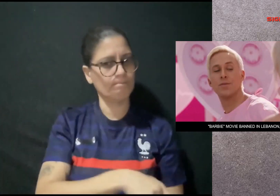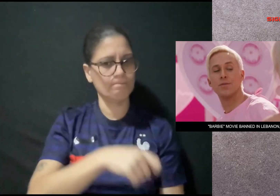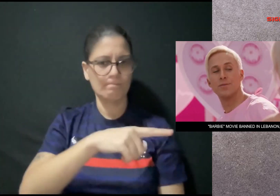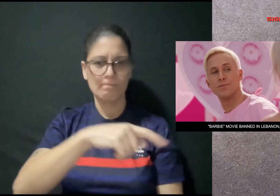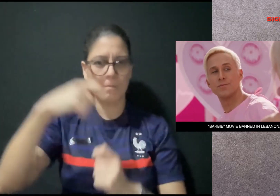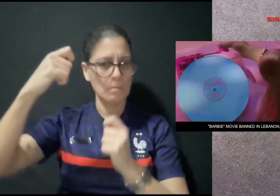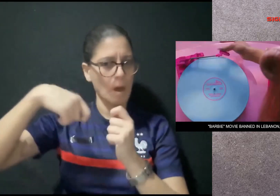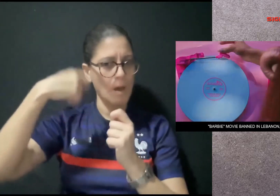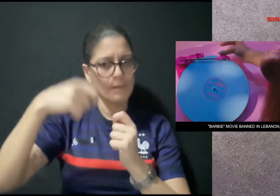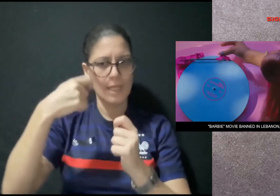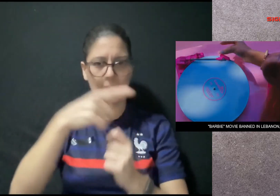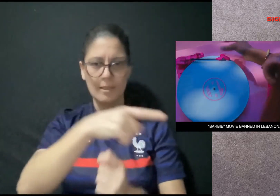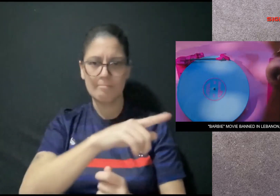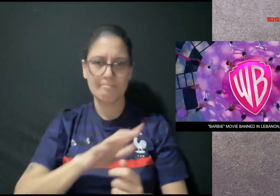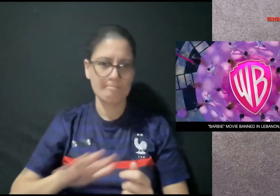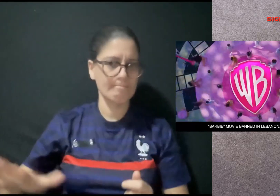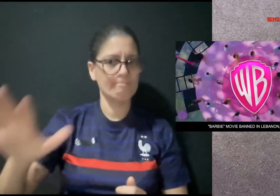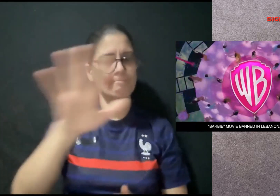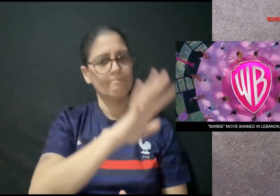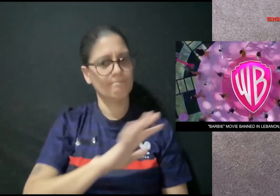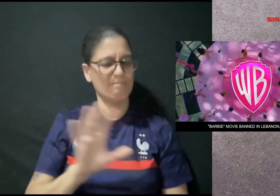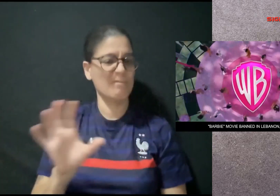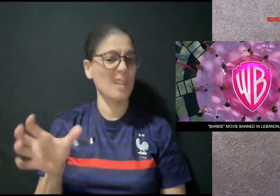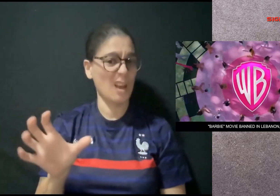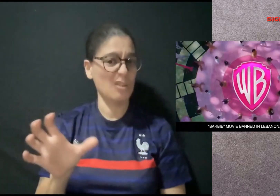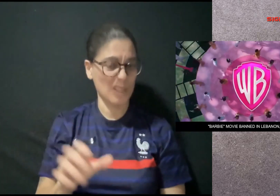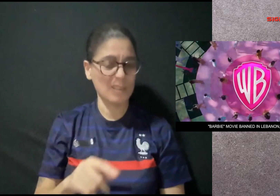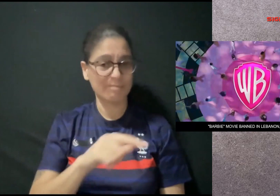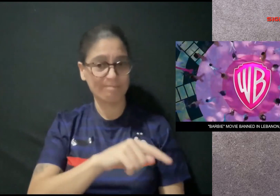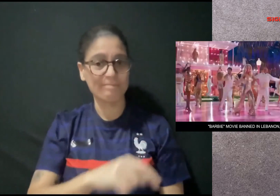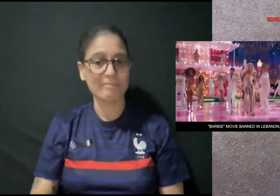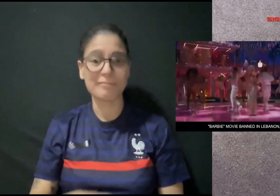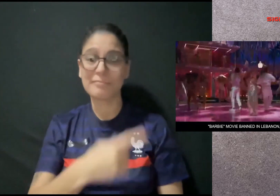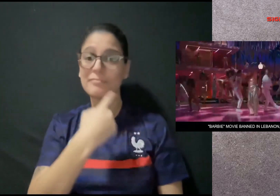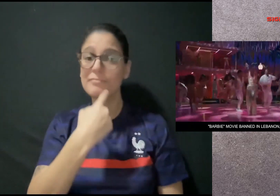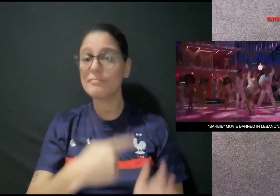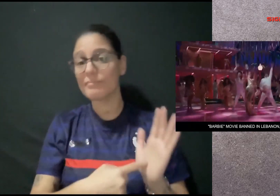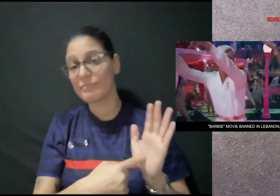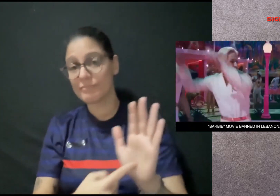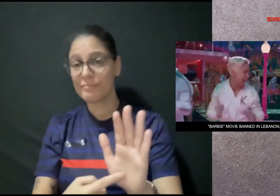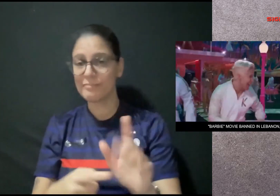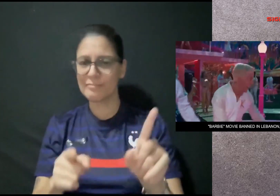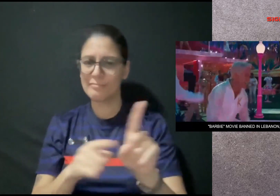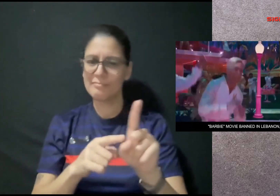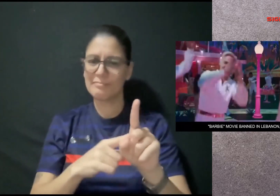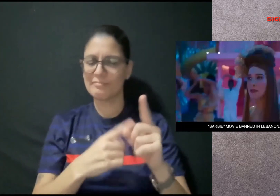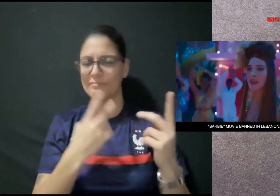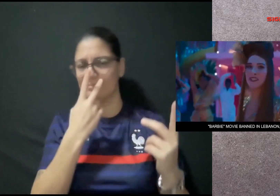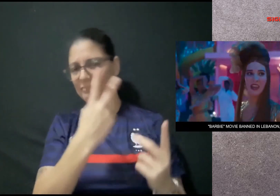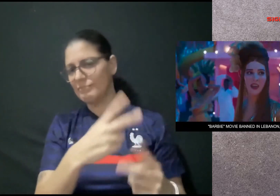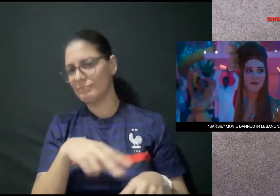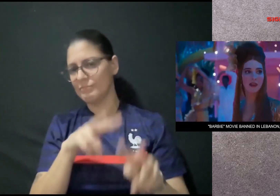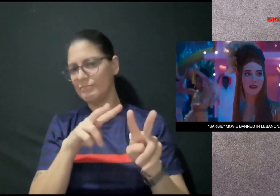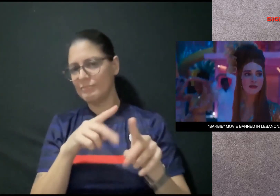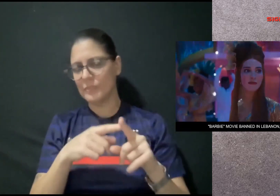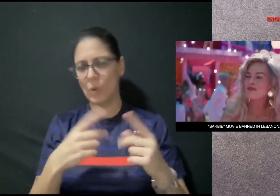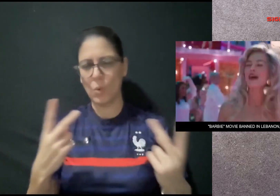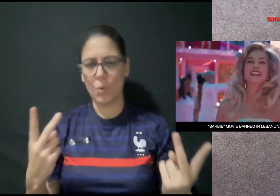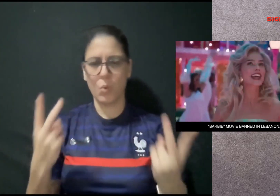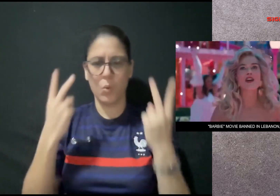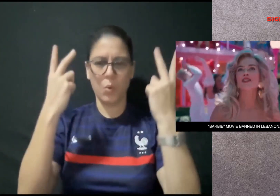have decided to ban the film from all theaters across their nations they claim it offends